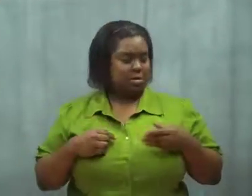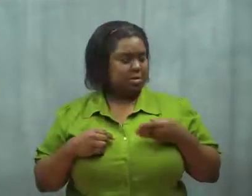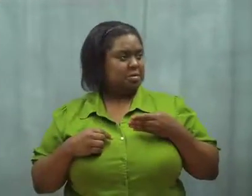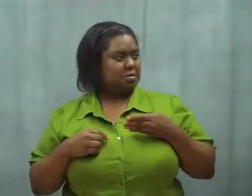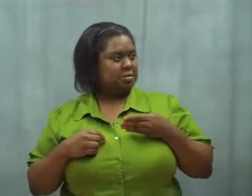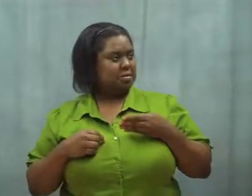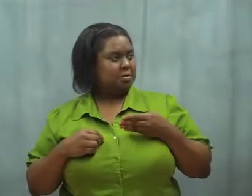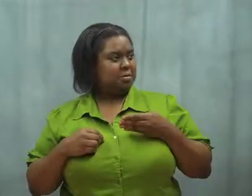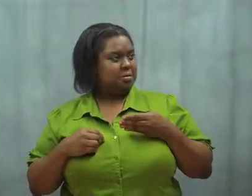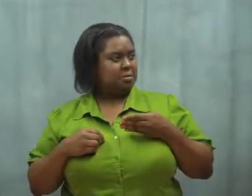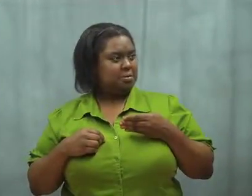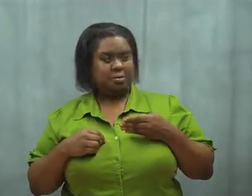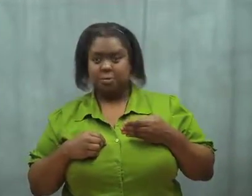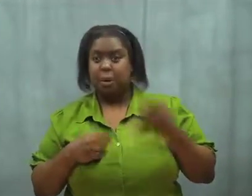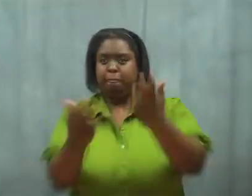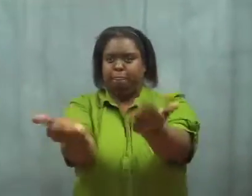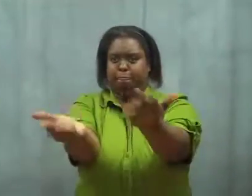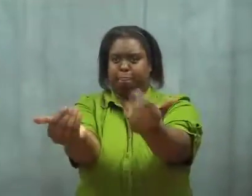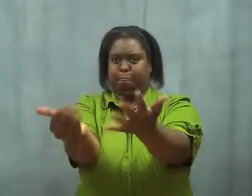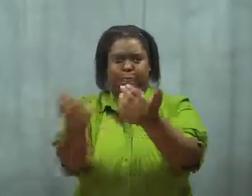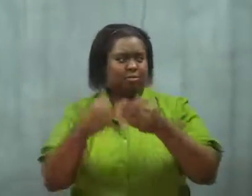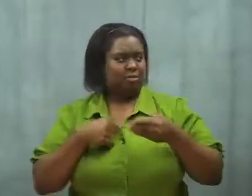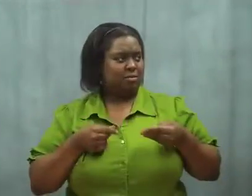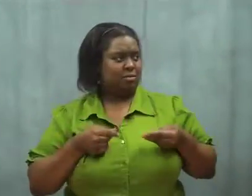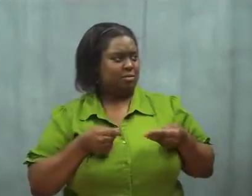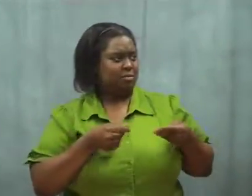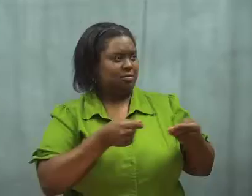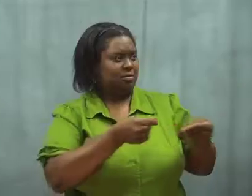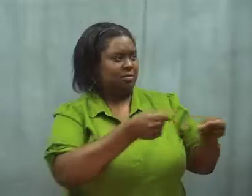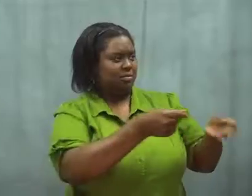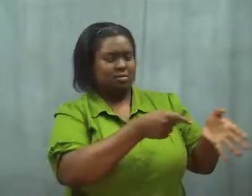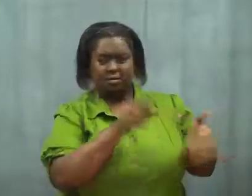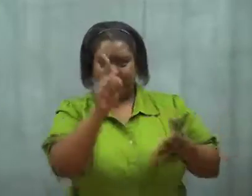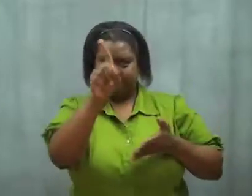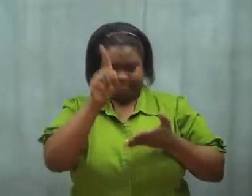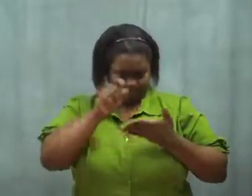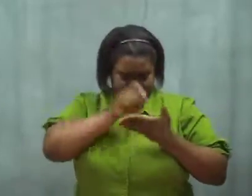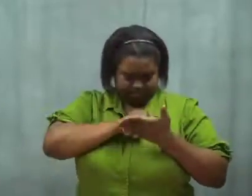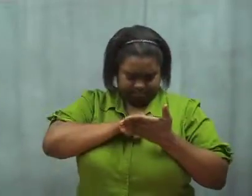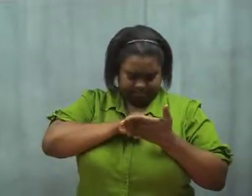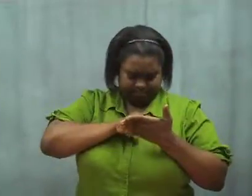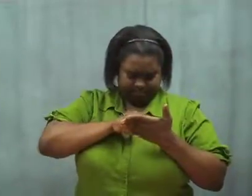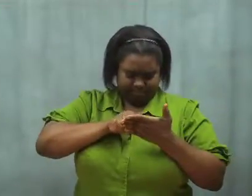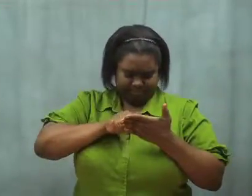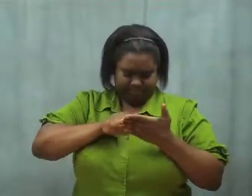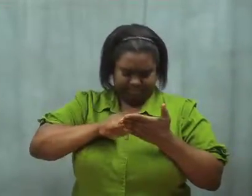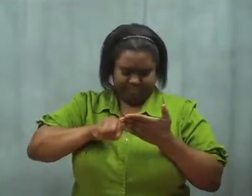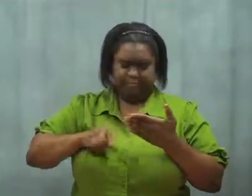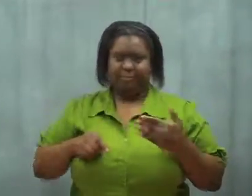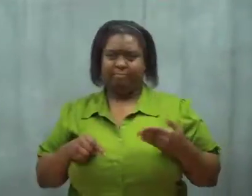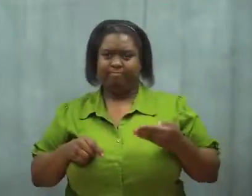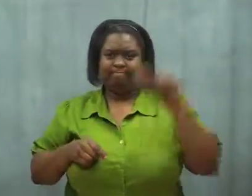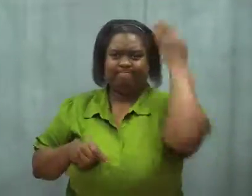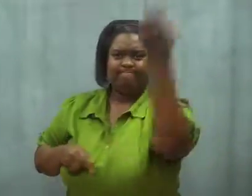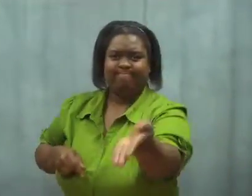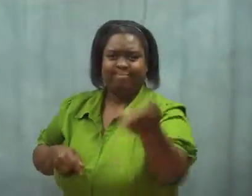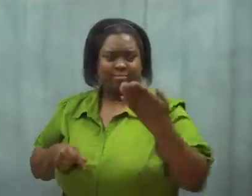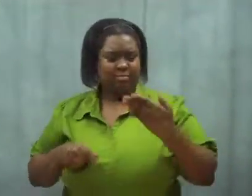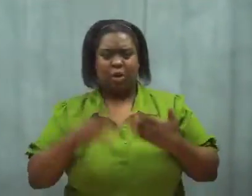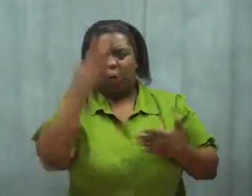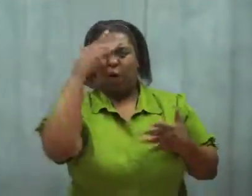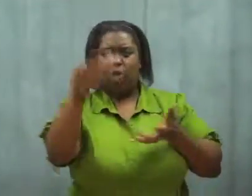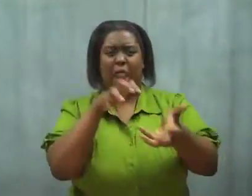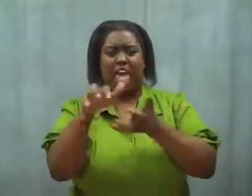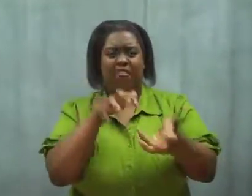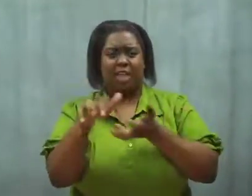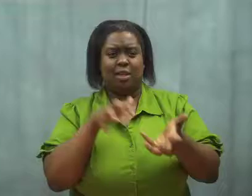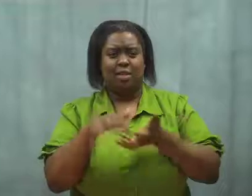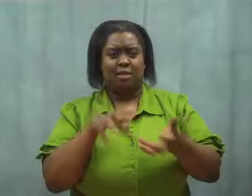I looked at him/her, and he/she asked for my paper and pen again.